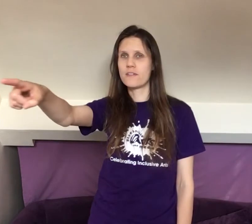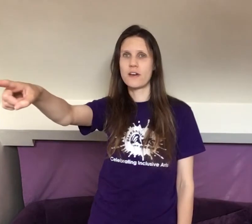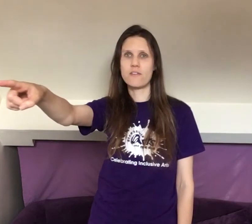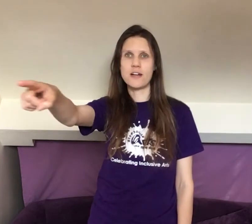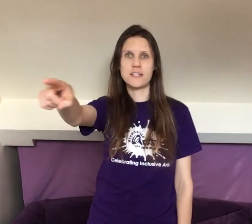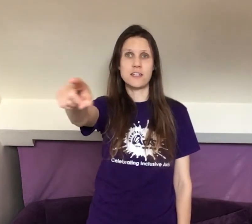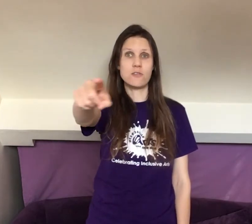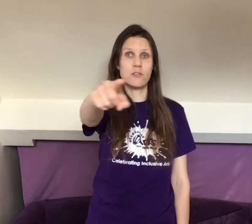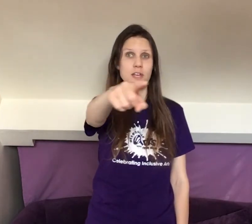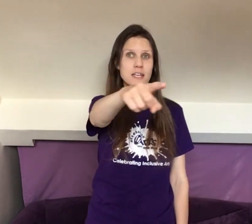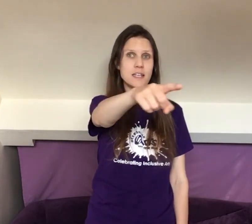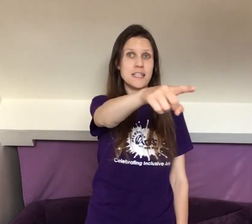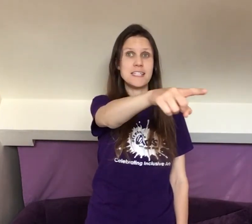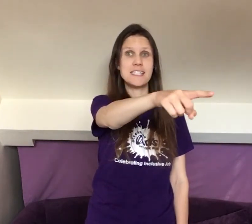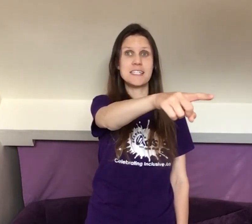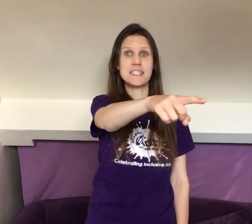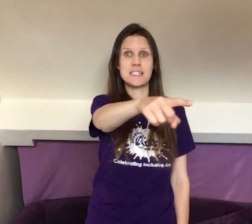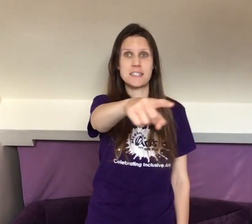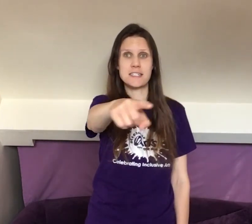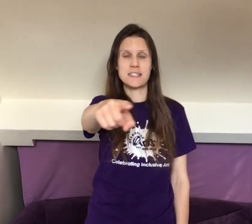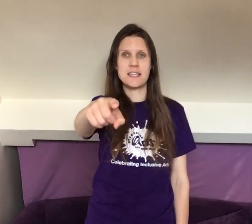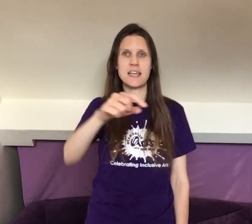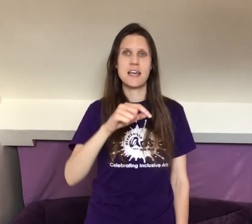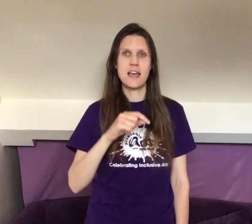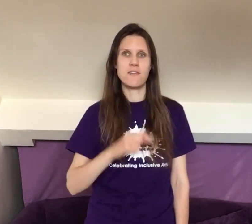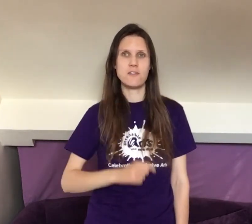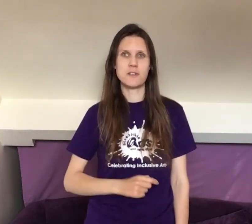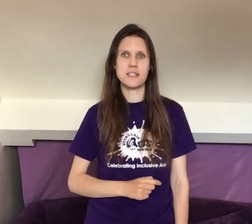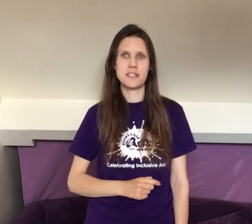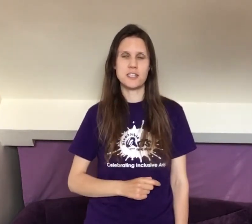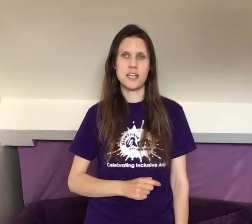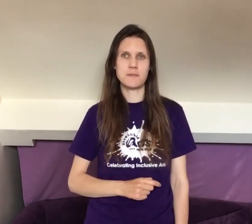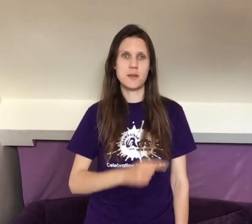the horizon and you’re looking in the distance to see if you can see the ship.